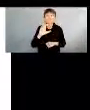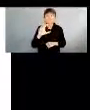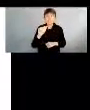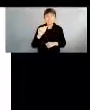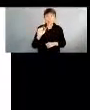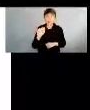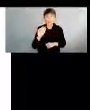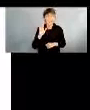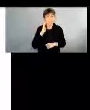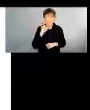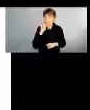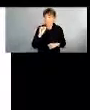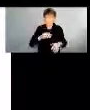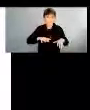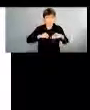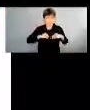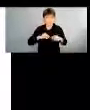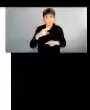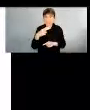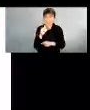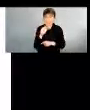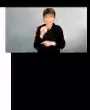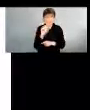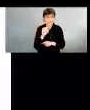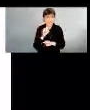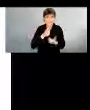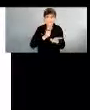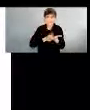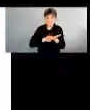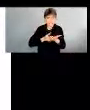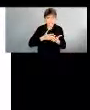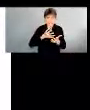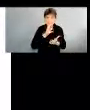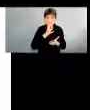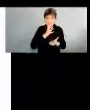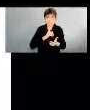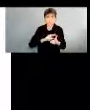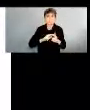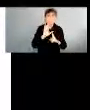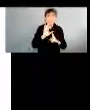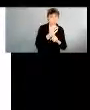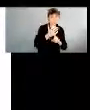such as hate speech, cultural appropriation and active exclusionary behaviours so please